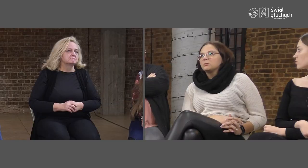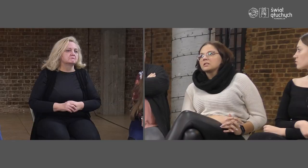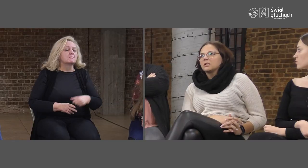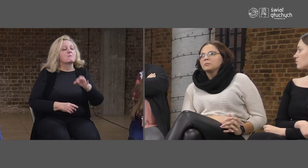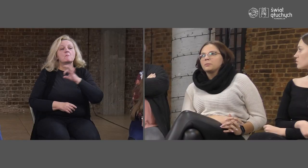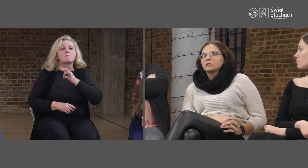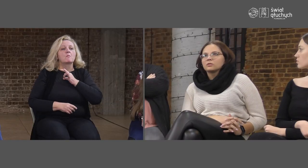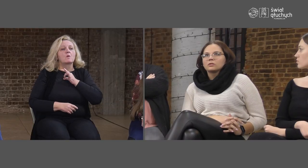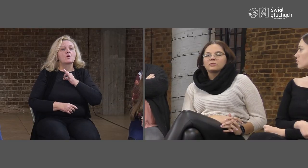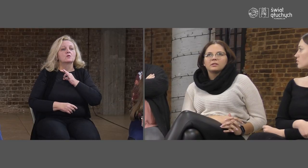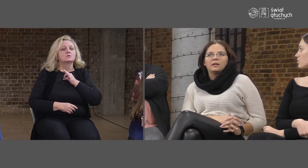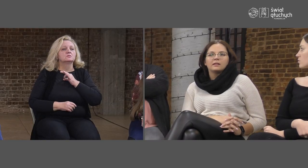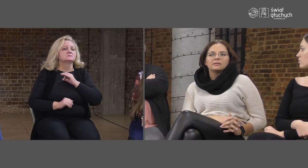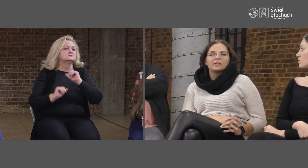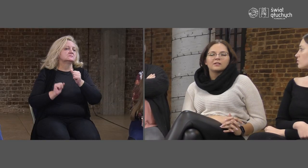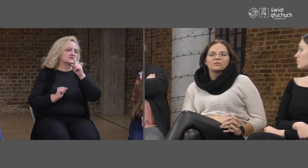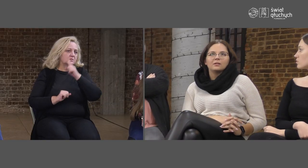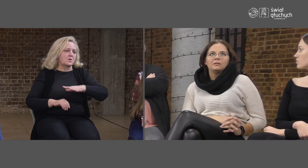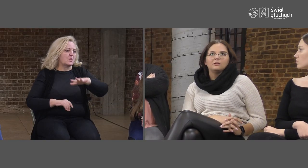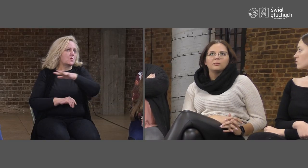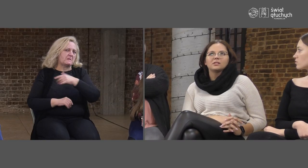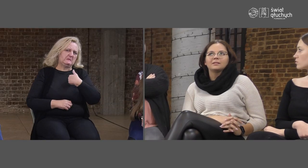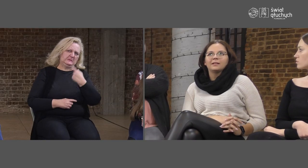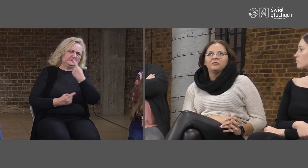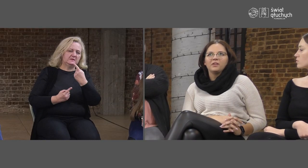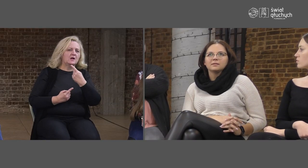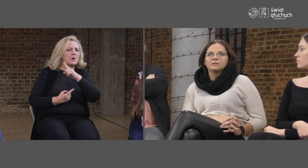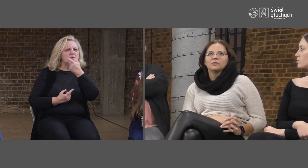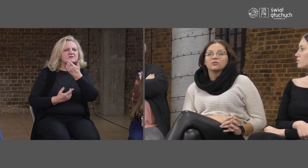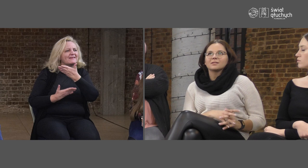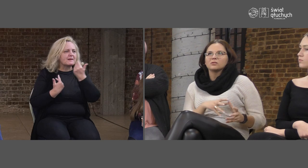[Jolanta]: In my opinion the community doesn't have that knowledge either,